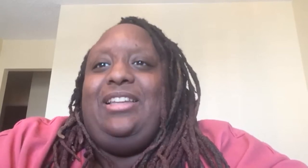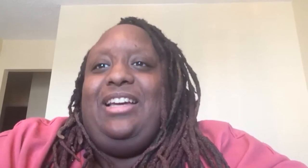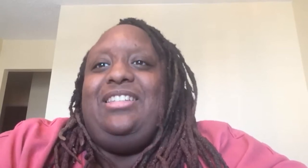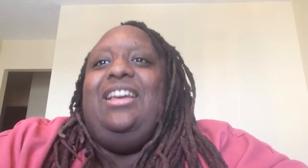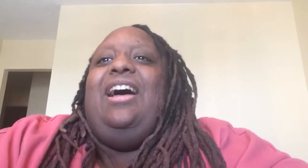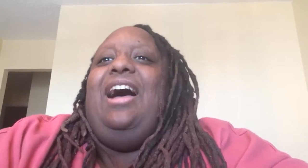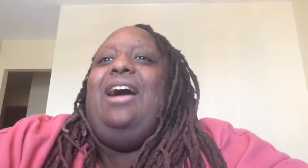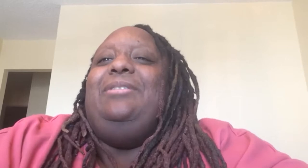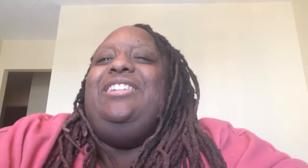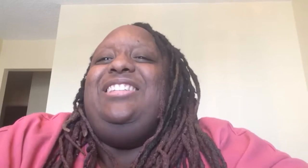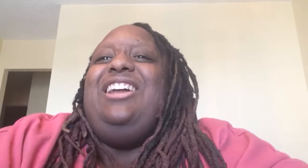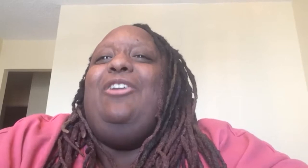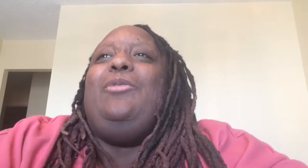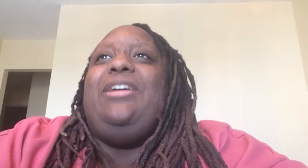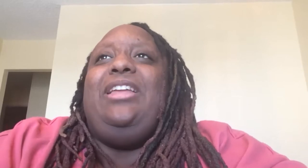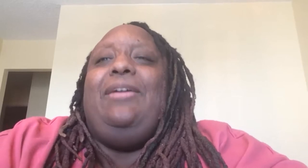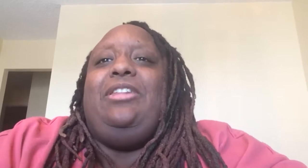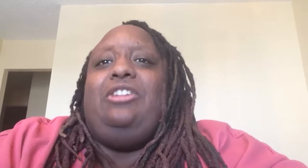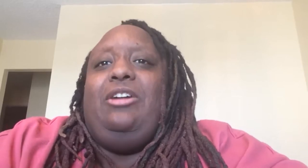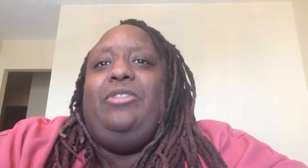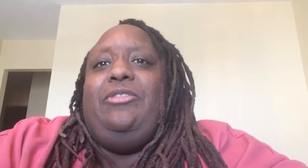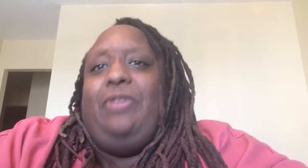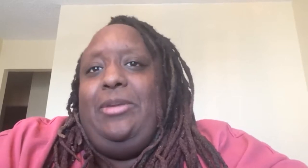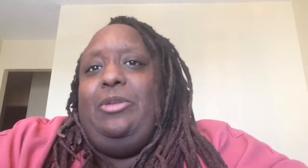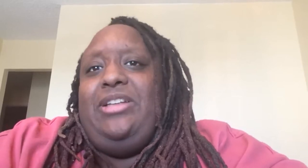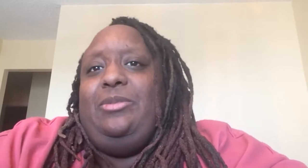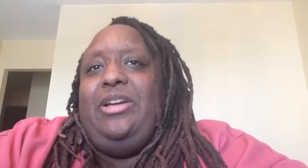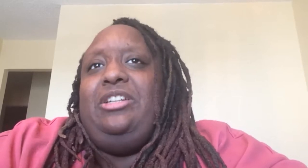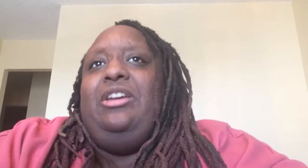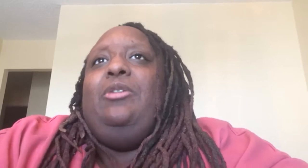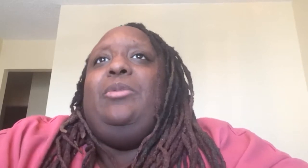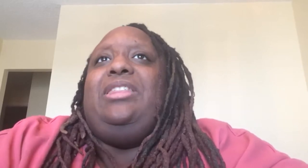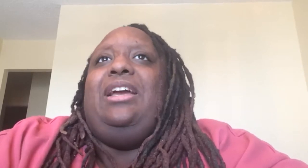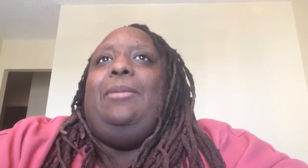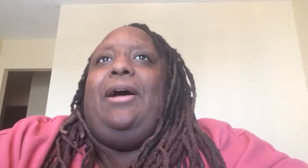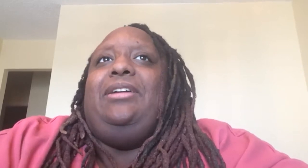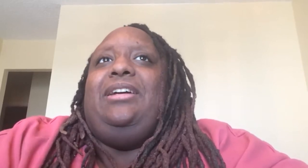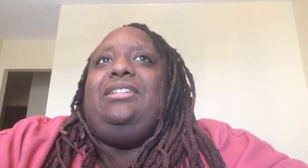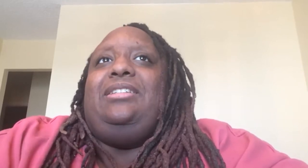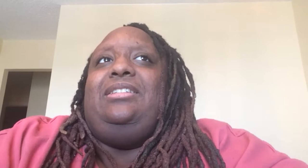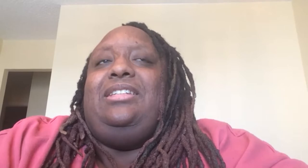So we really have to start reframing the ways in which we think about disability